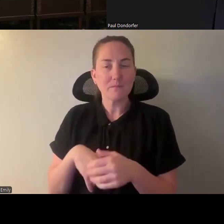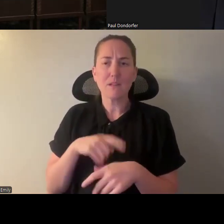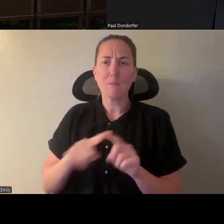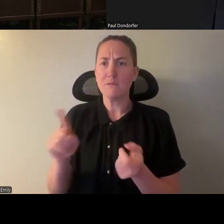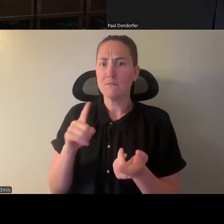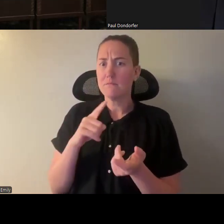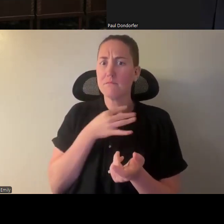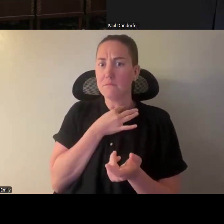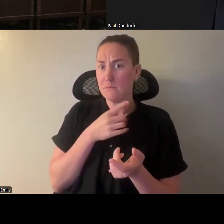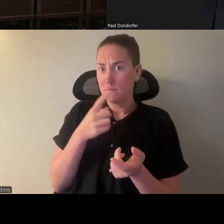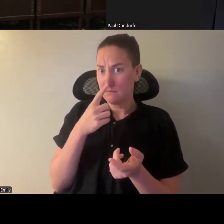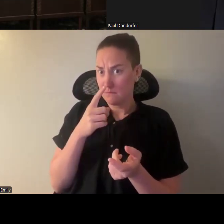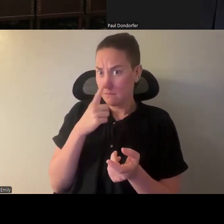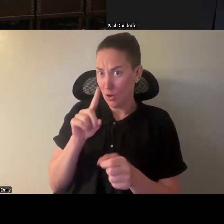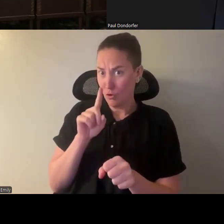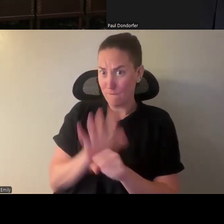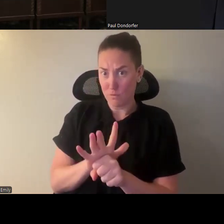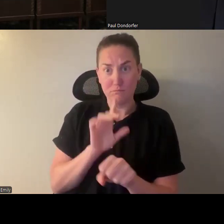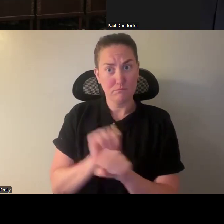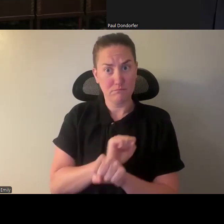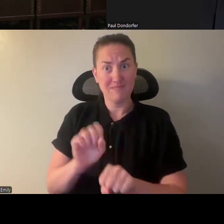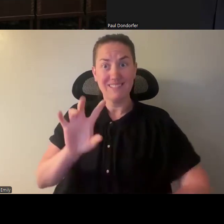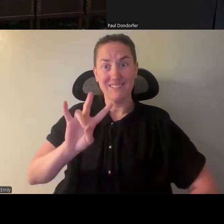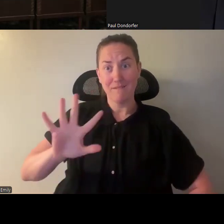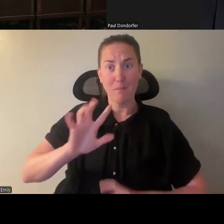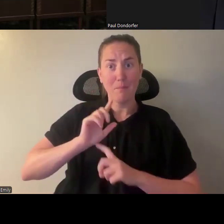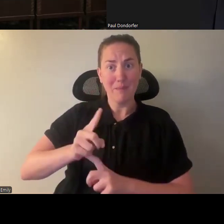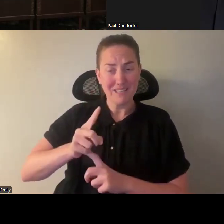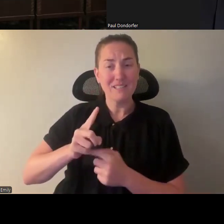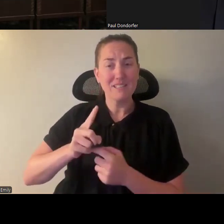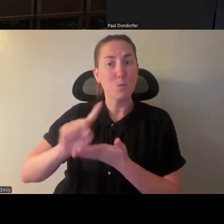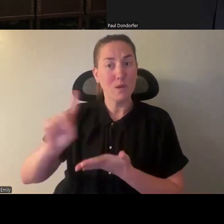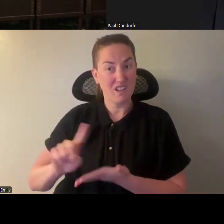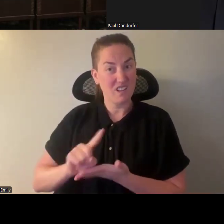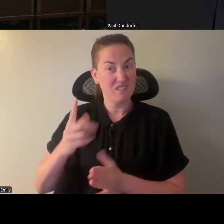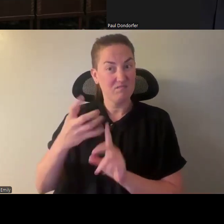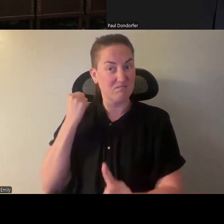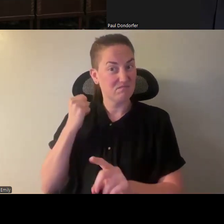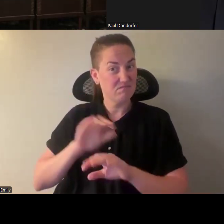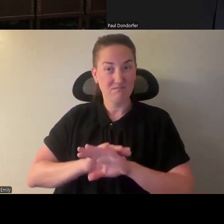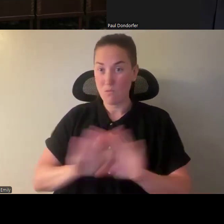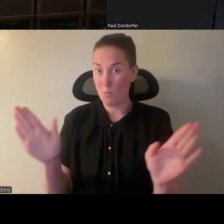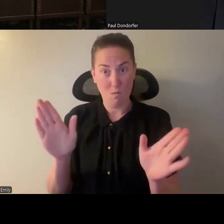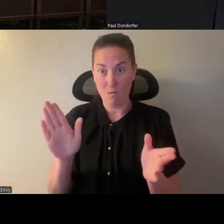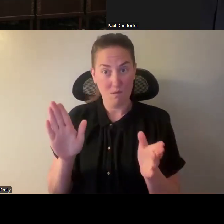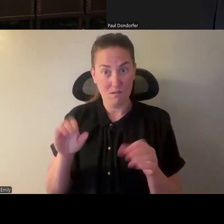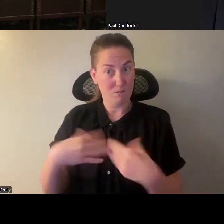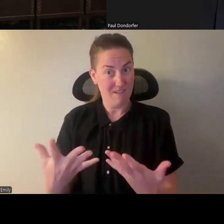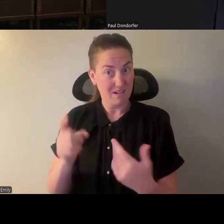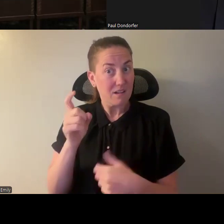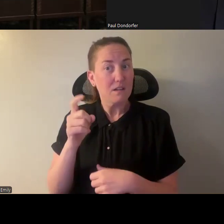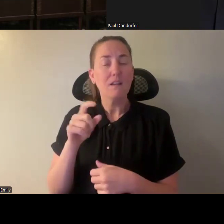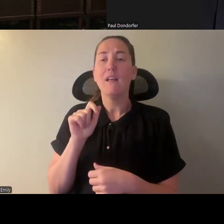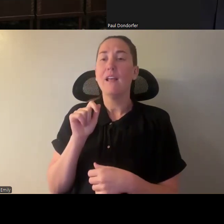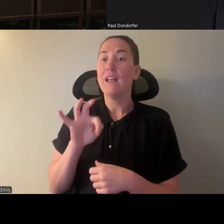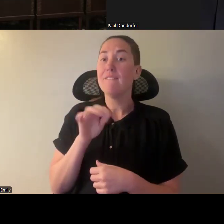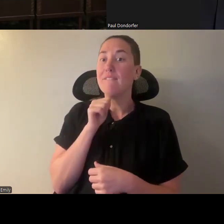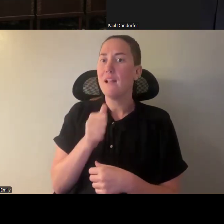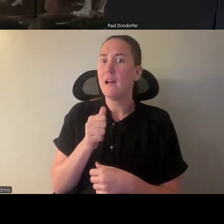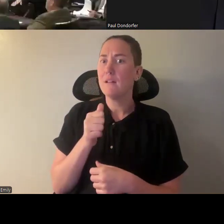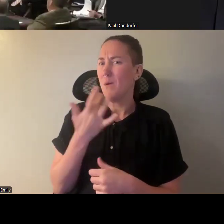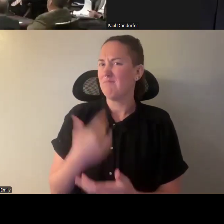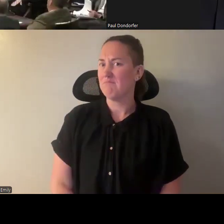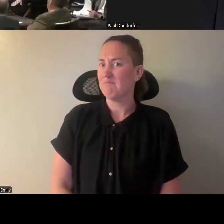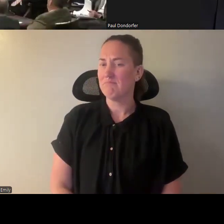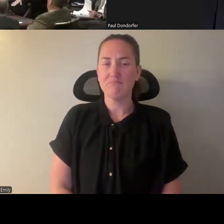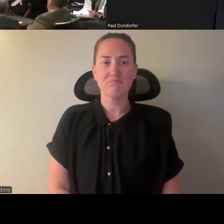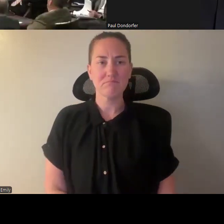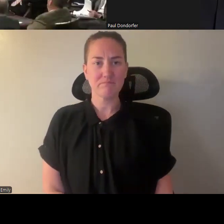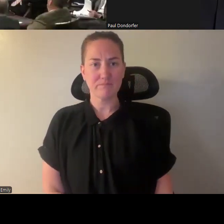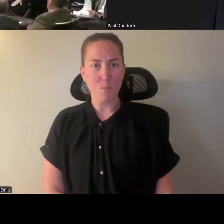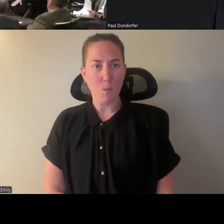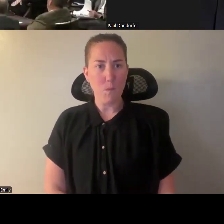um confirm that indeed that 75 minutes a week is no longer going to be offered and if not why